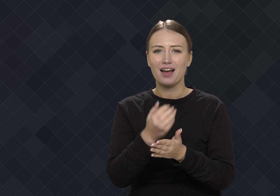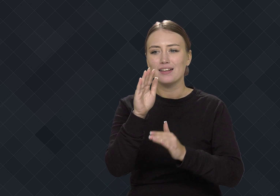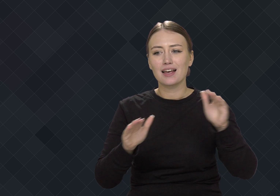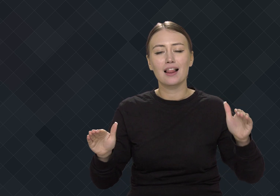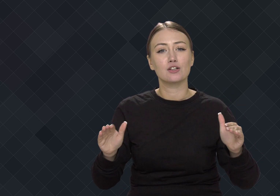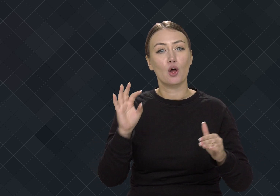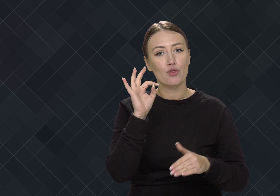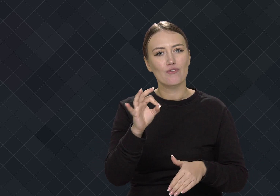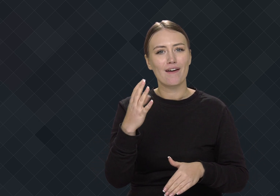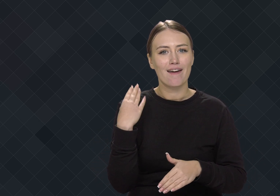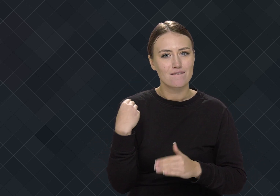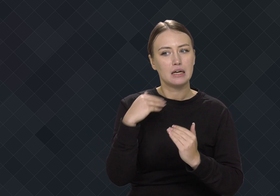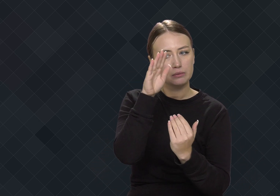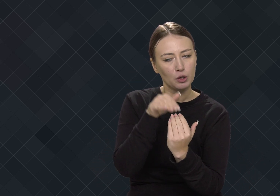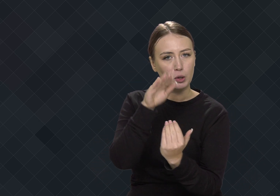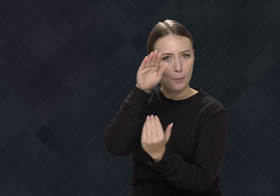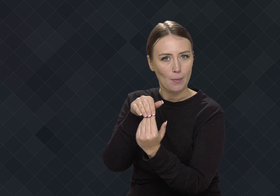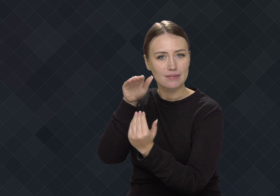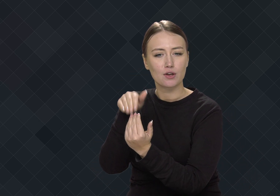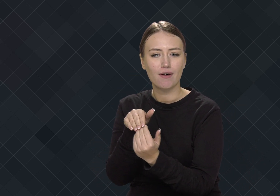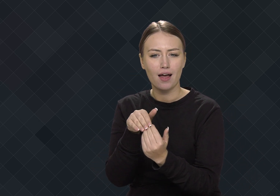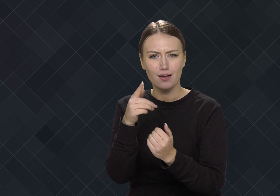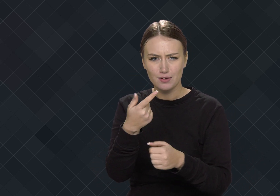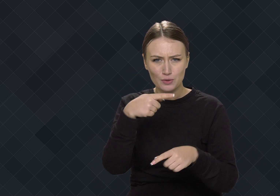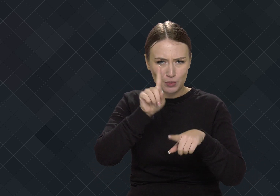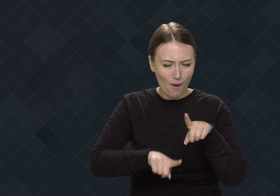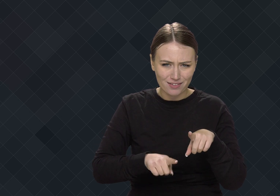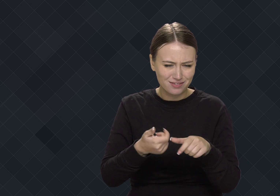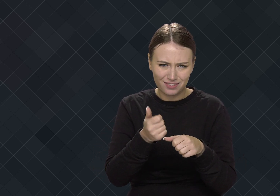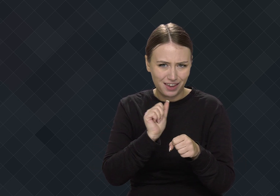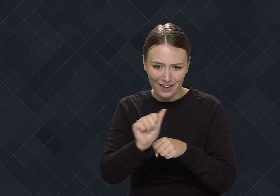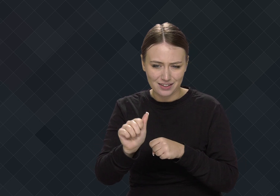depending on the child's age, is not bad.